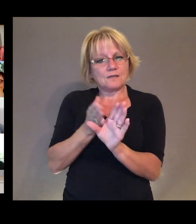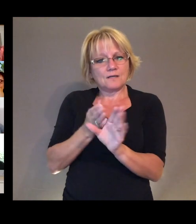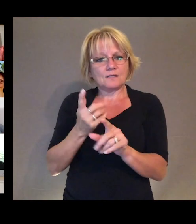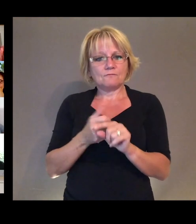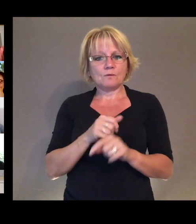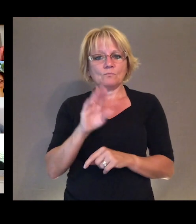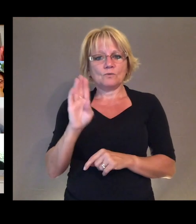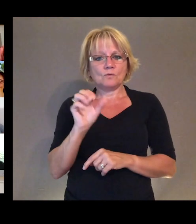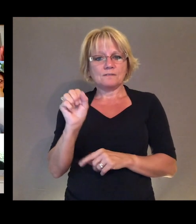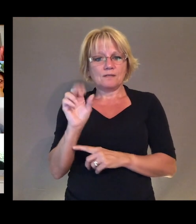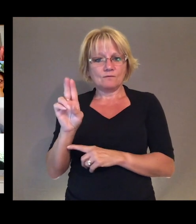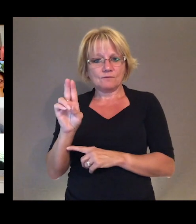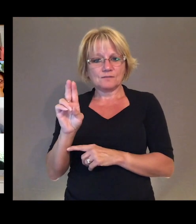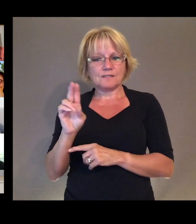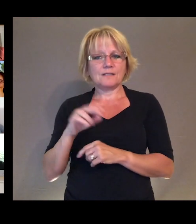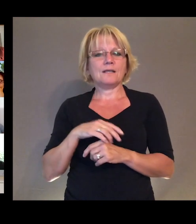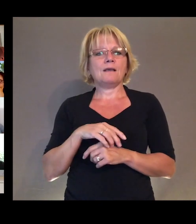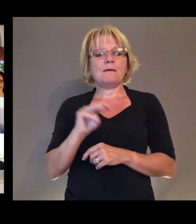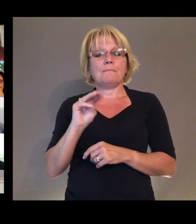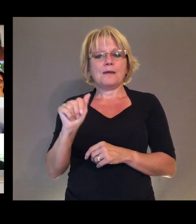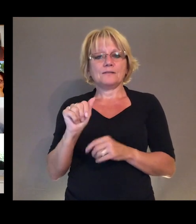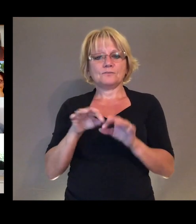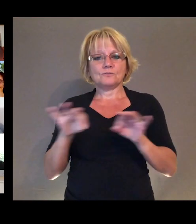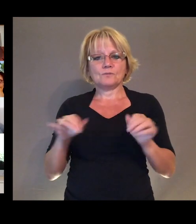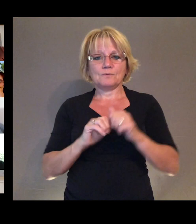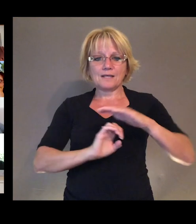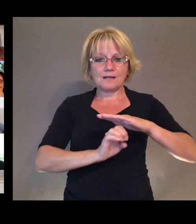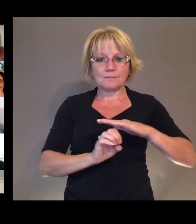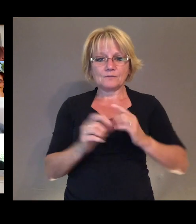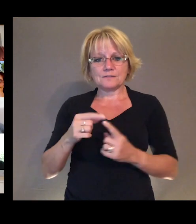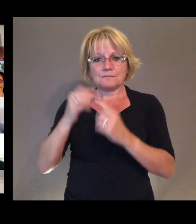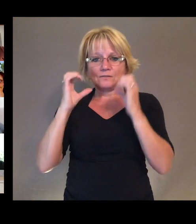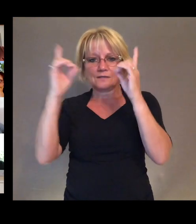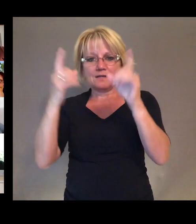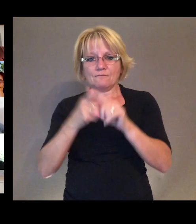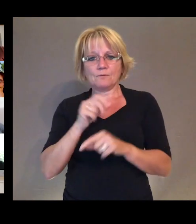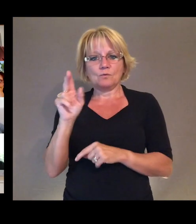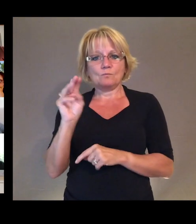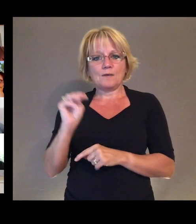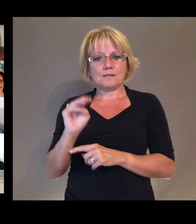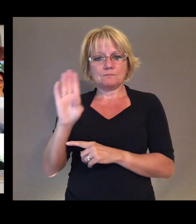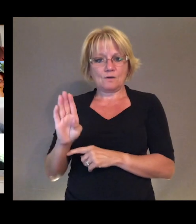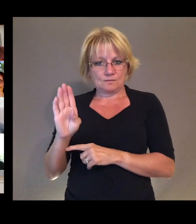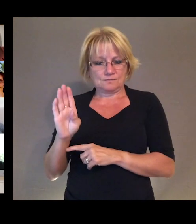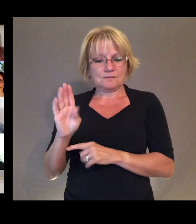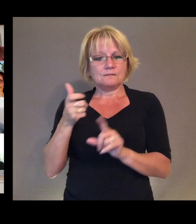and master's degree in elementary and special education from UMass Boston. Amy worked as a child development specialist